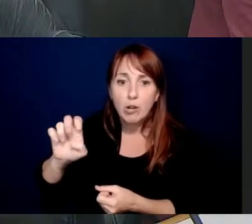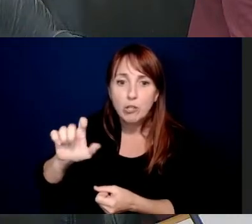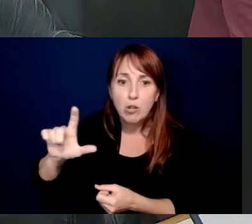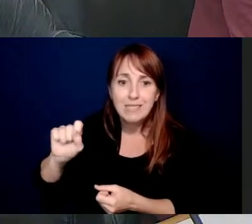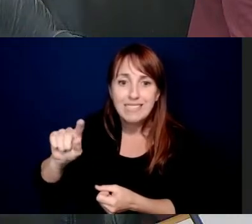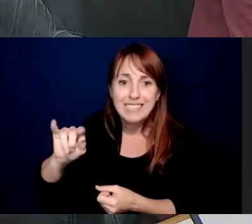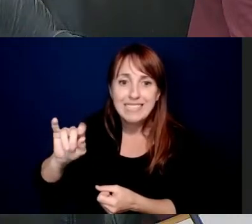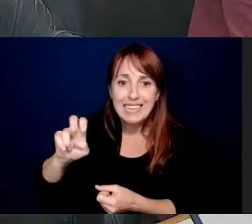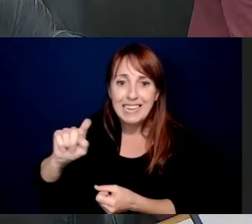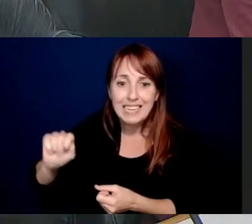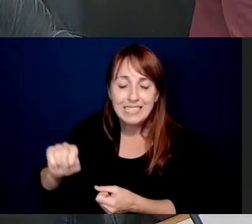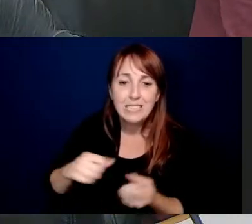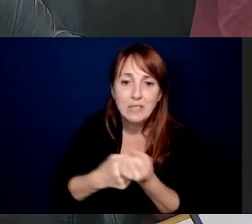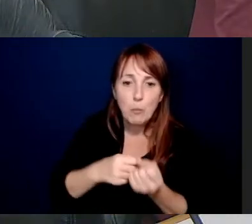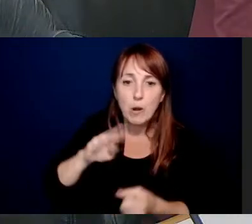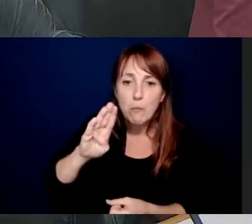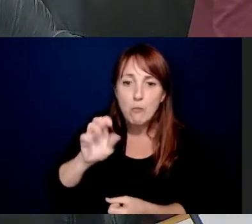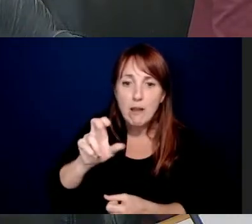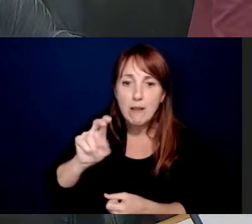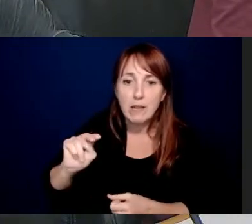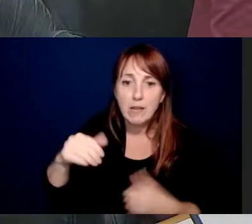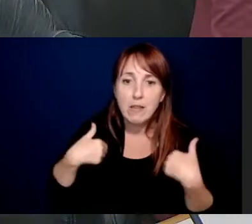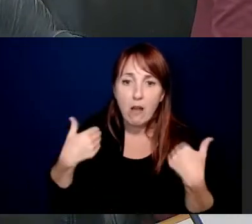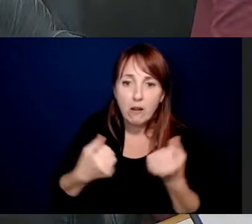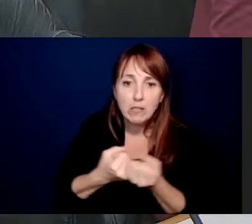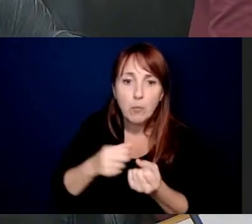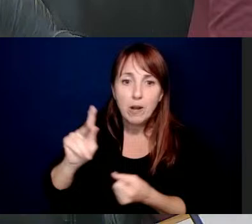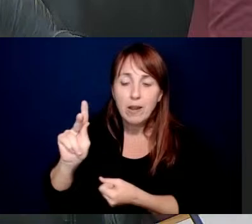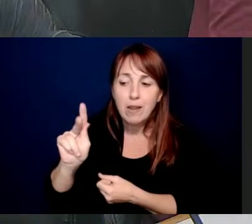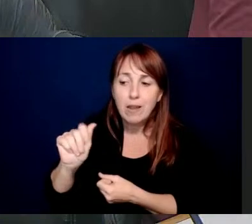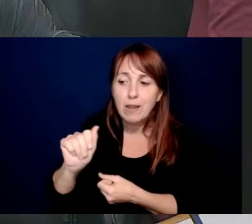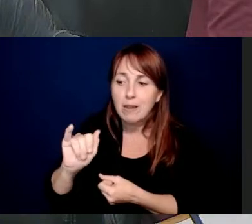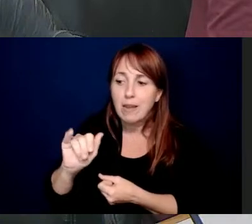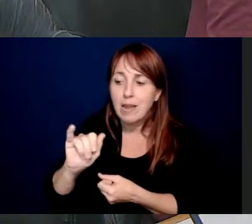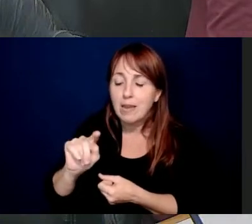Kool in support. Katie Kind in support Jack Lewin, Dr.